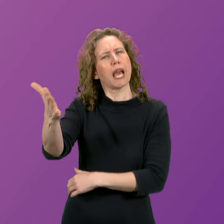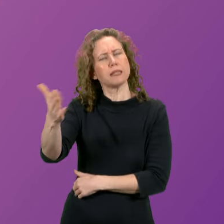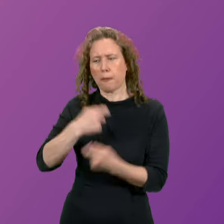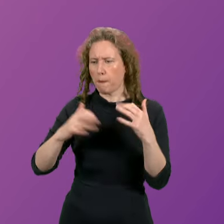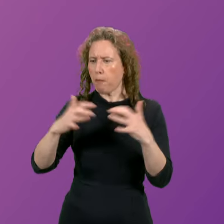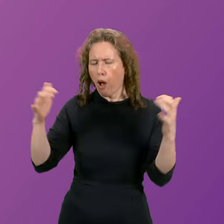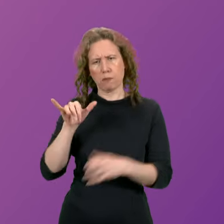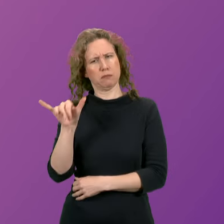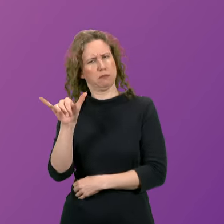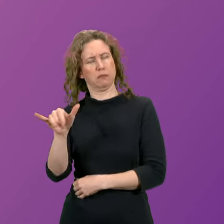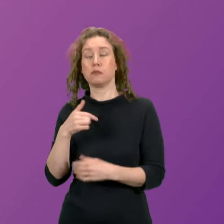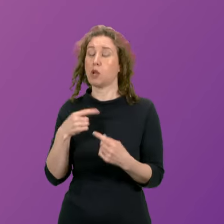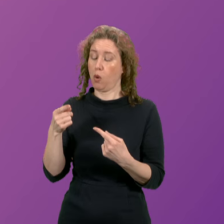I come back